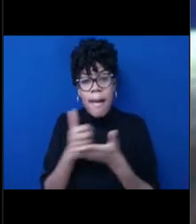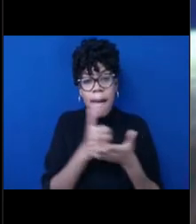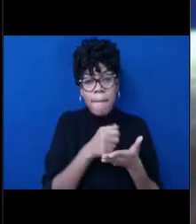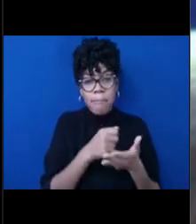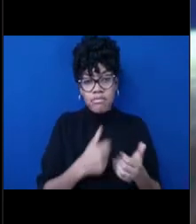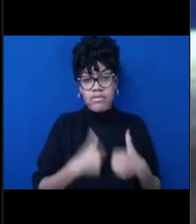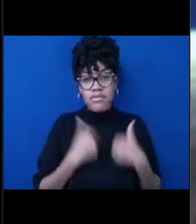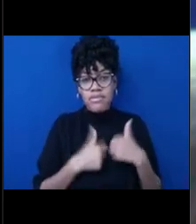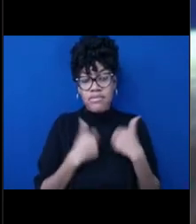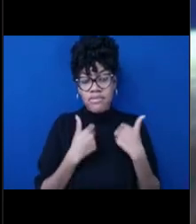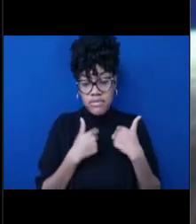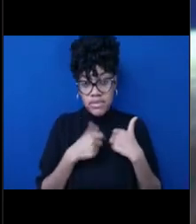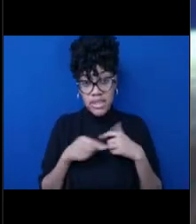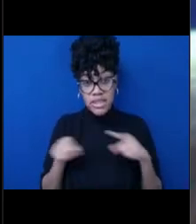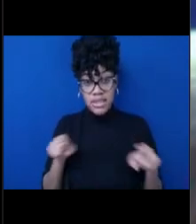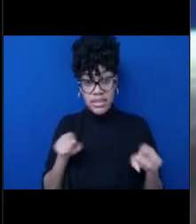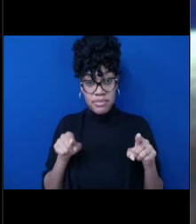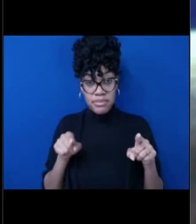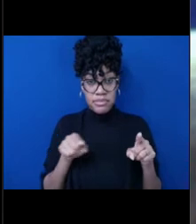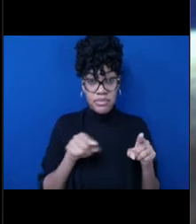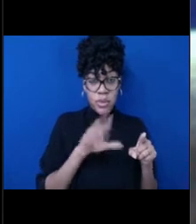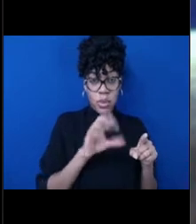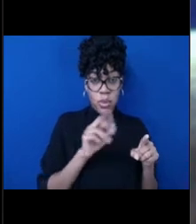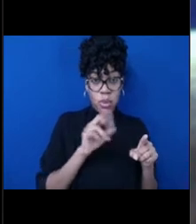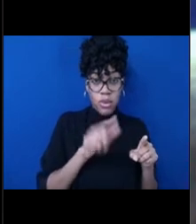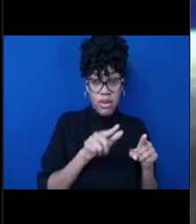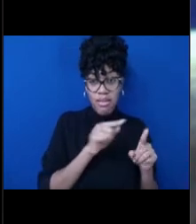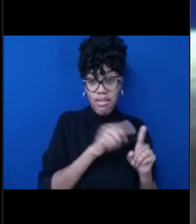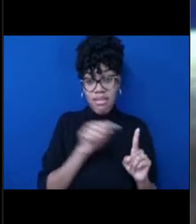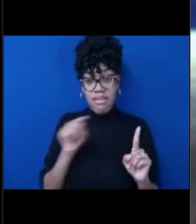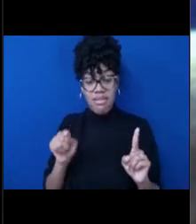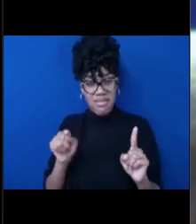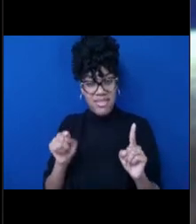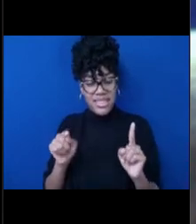between the coral polyp and the tiny ocean plant